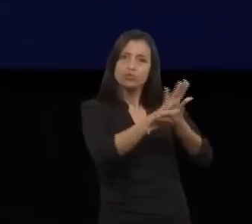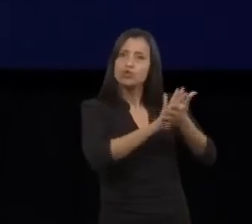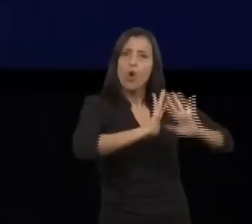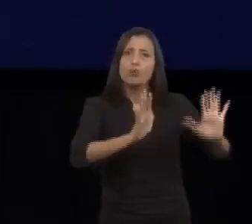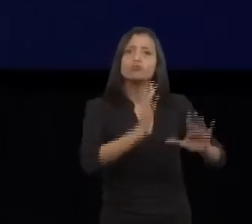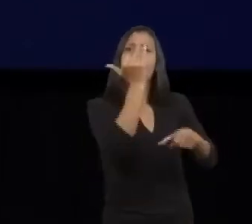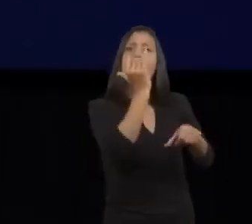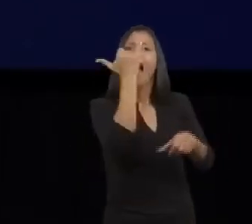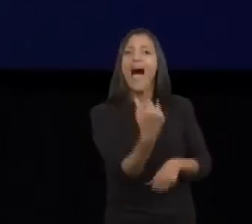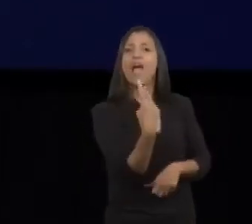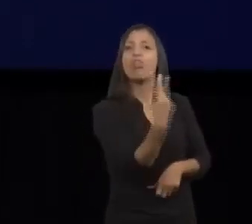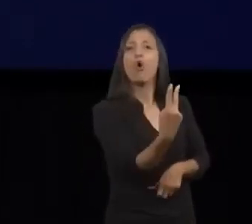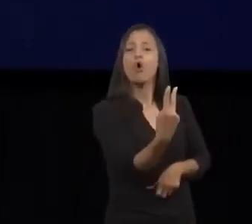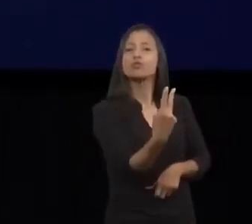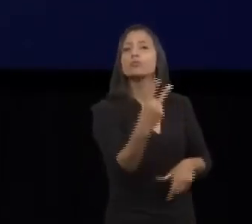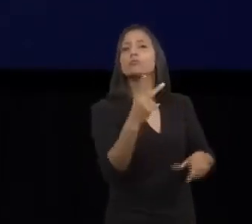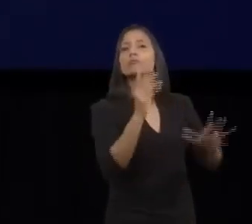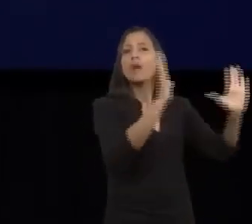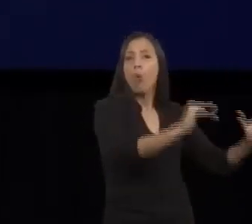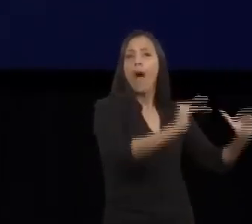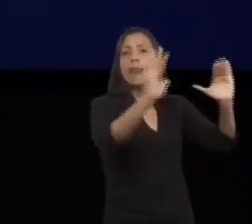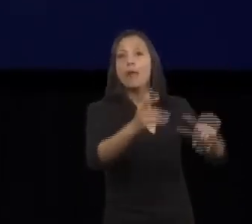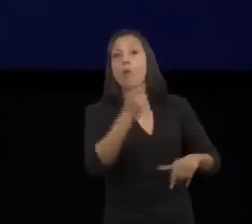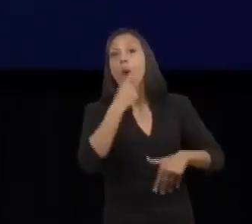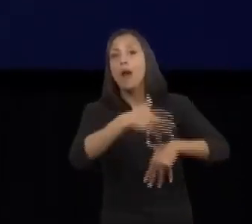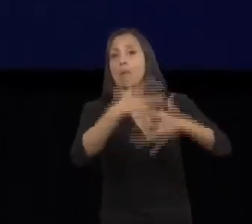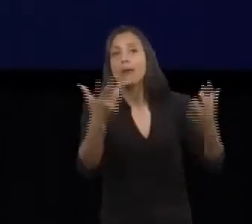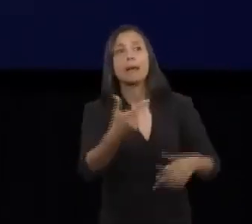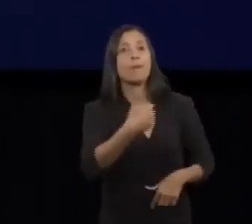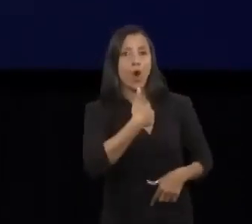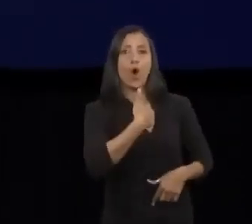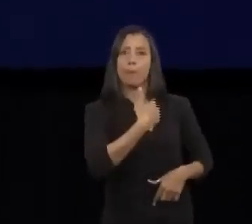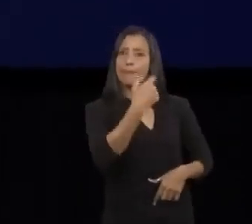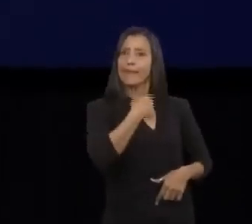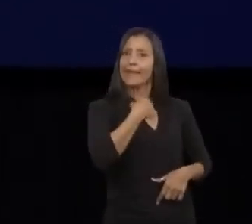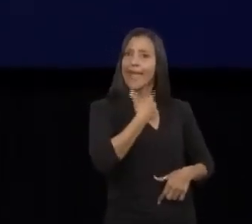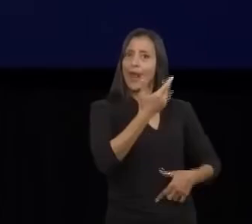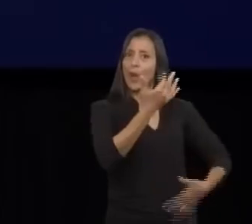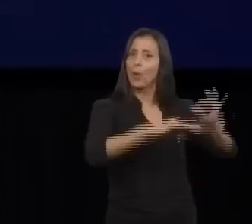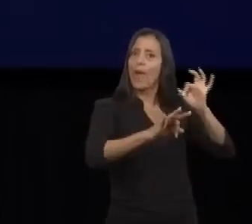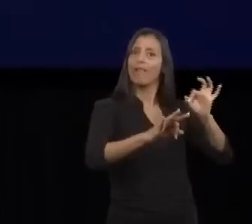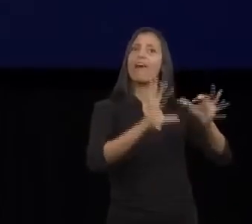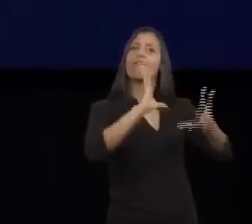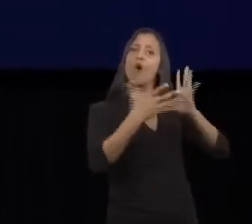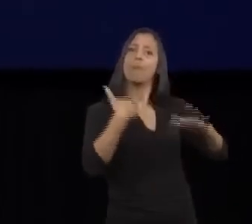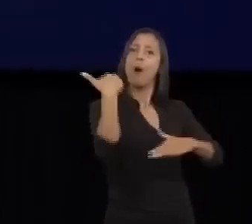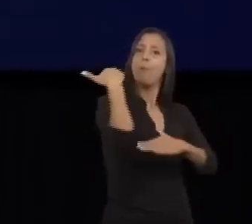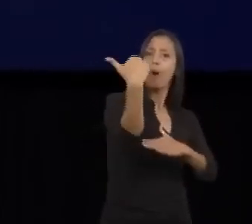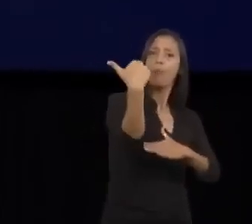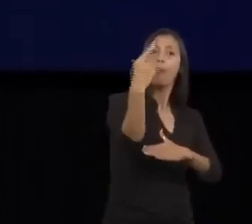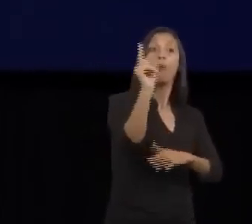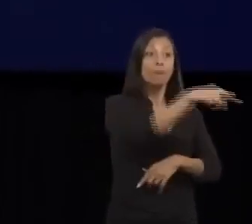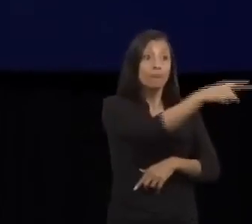That is to say that I want to sell my conference, that someone wants to buy it,